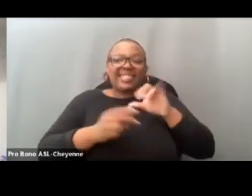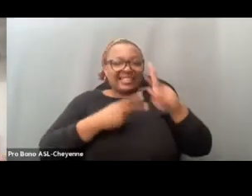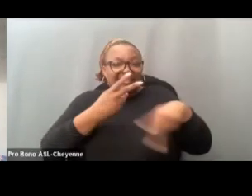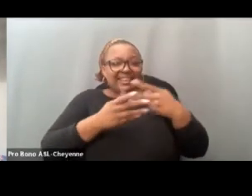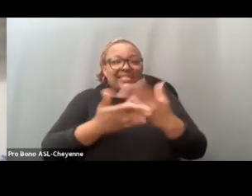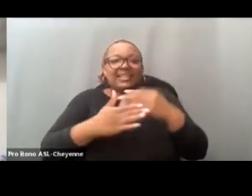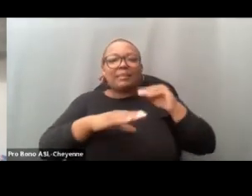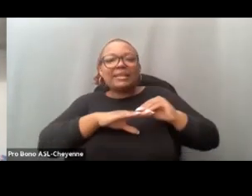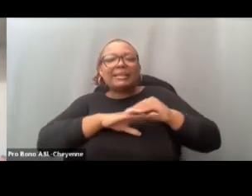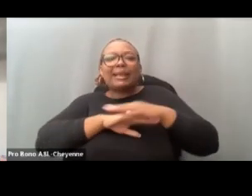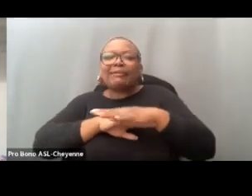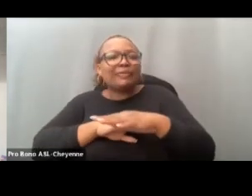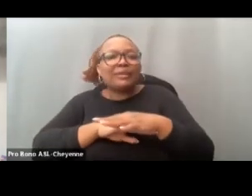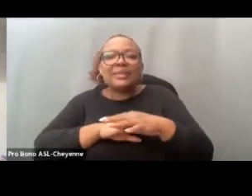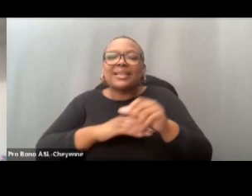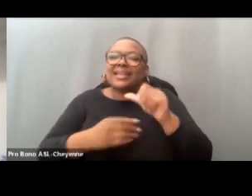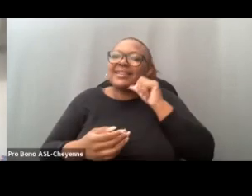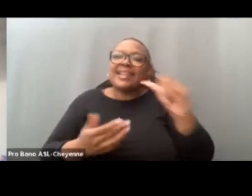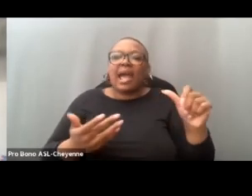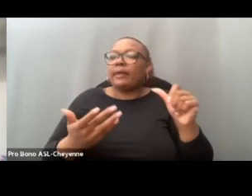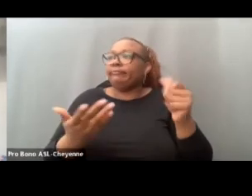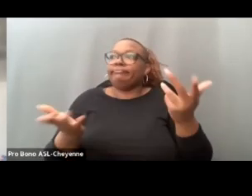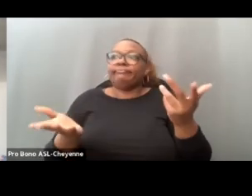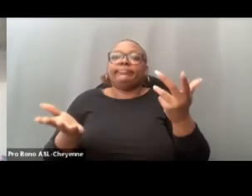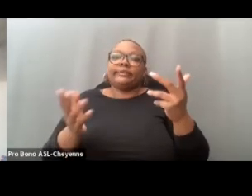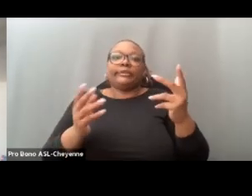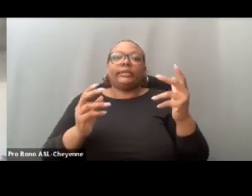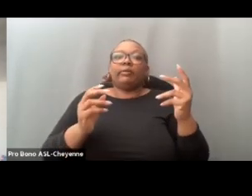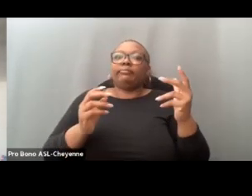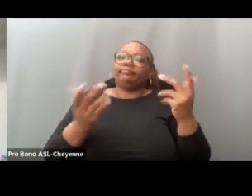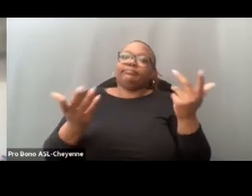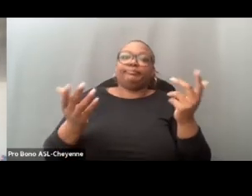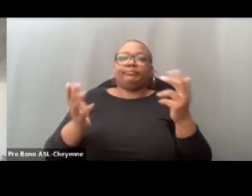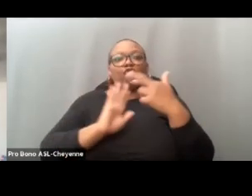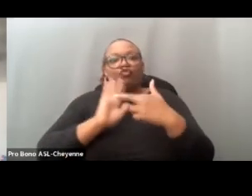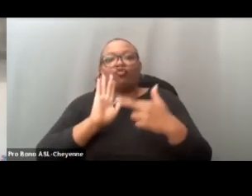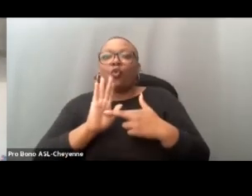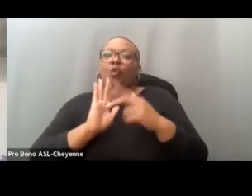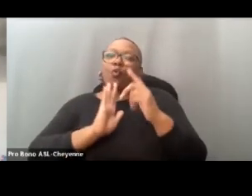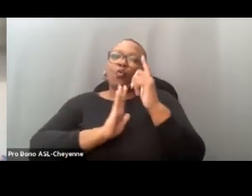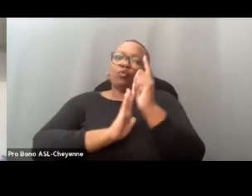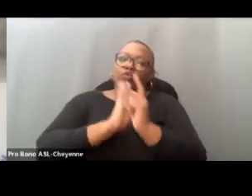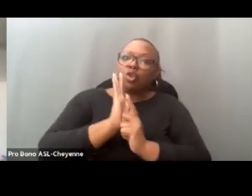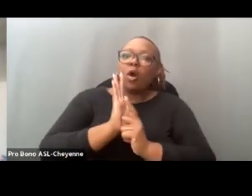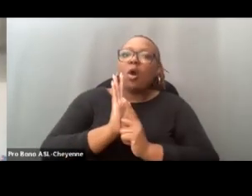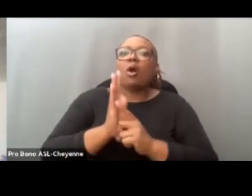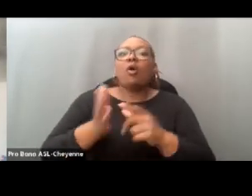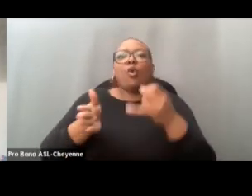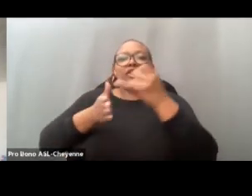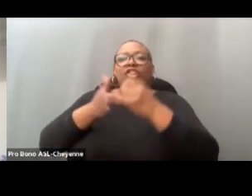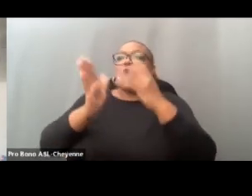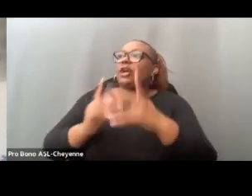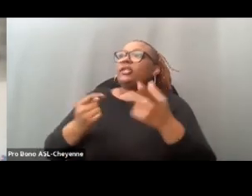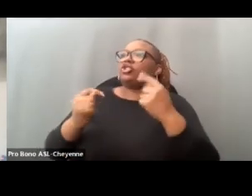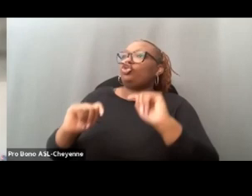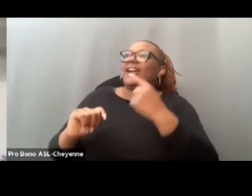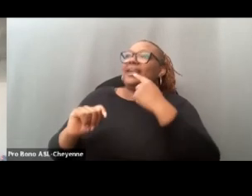not, you know, some diplomat saying something, or not the artist trying to say what the diplomat is thinking.